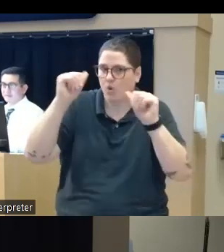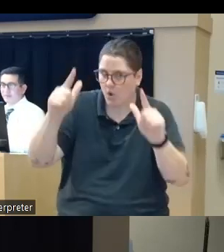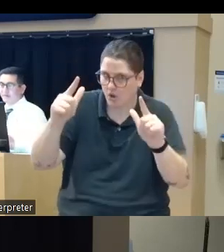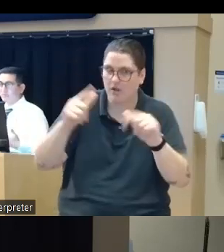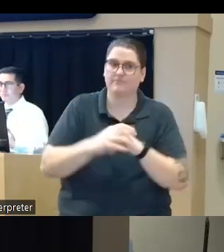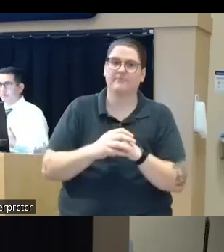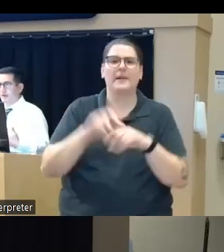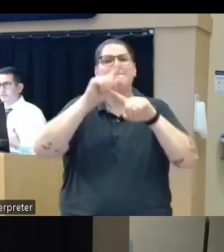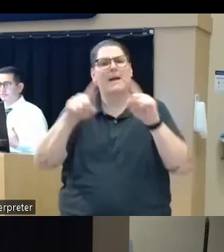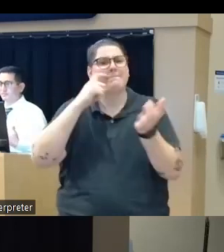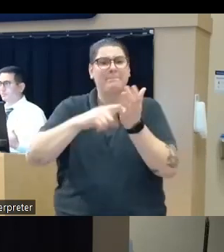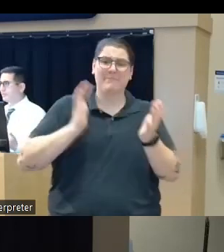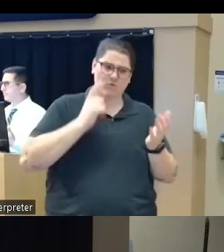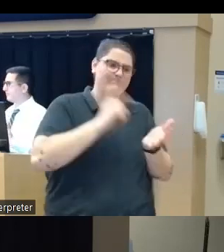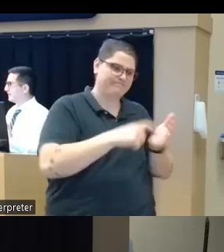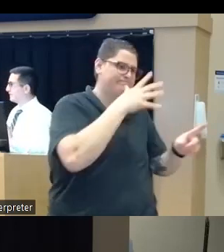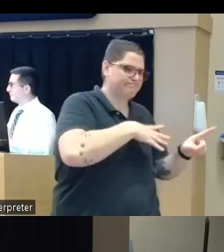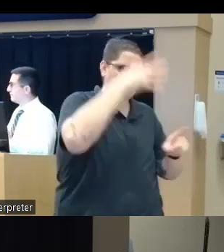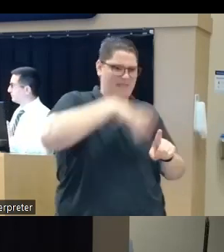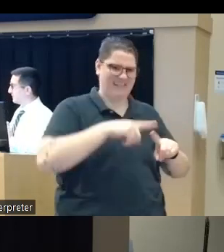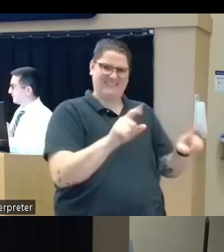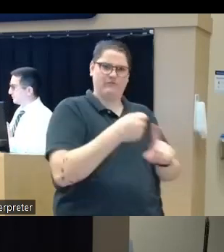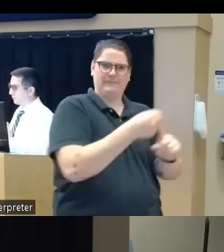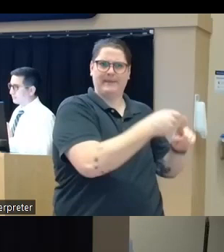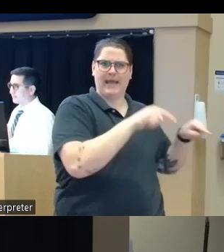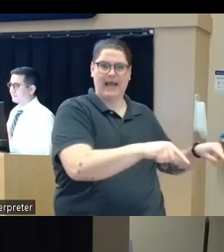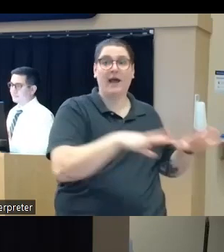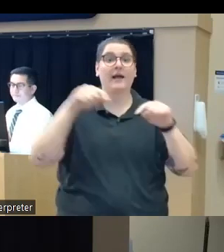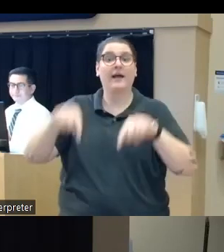sex by group interaction so we weren't able to find that females had a greater deficit